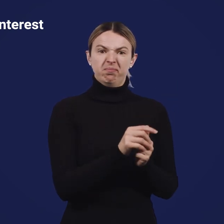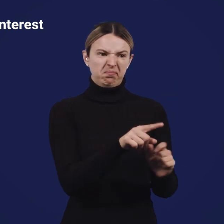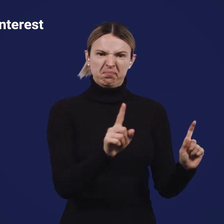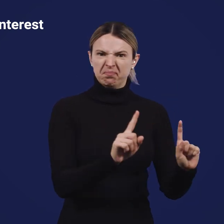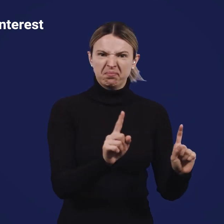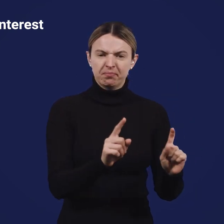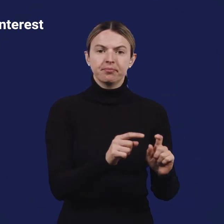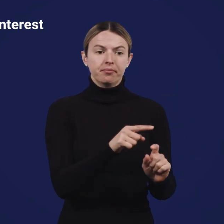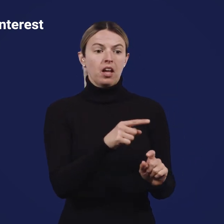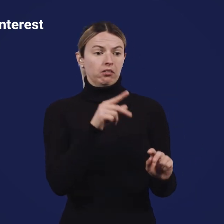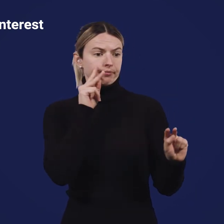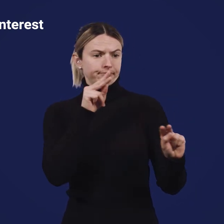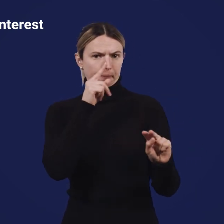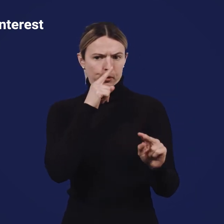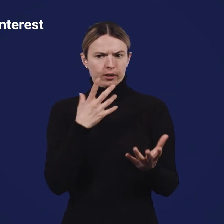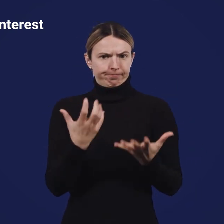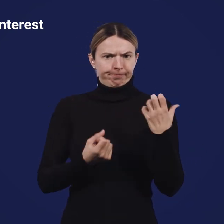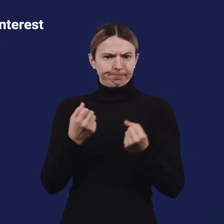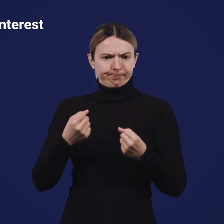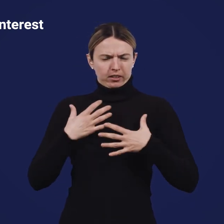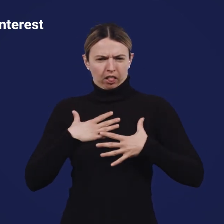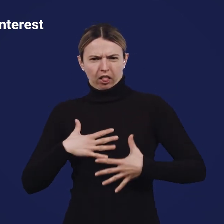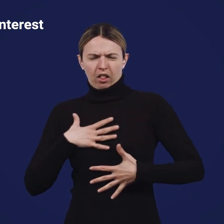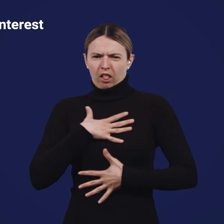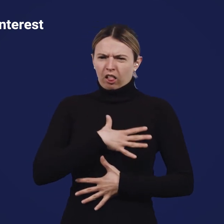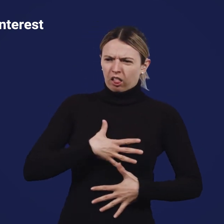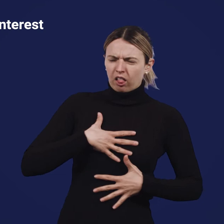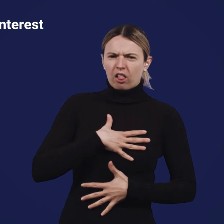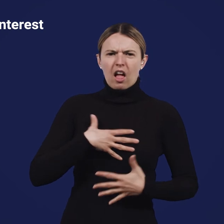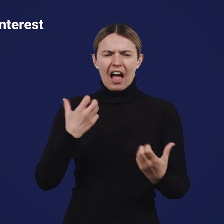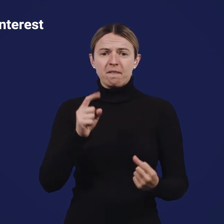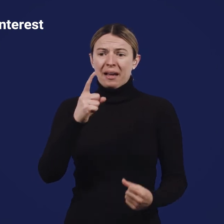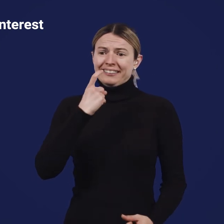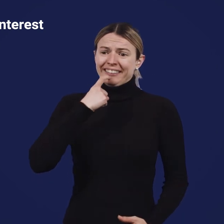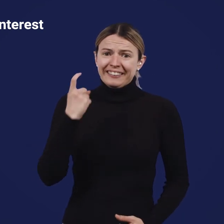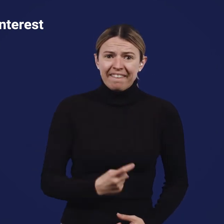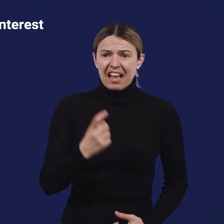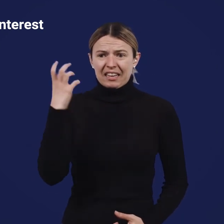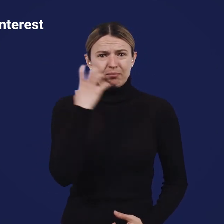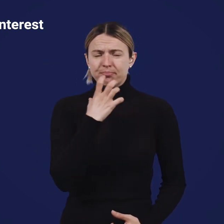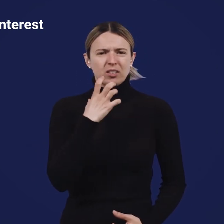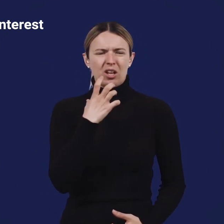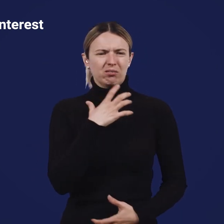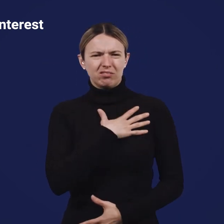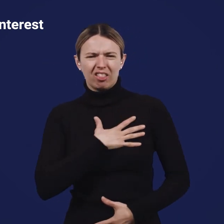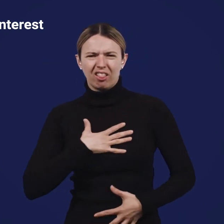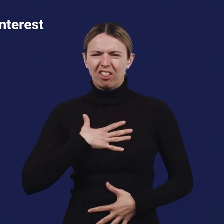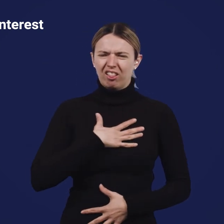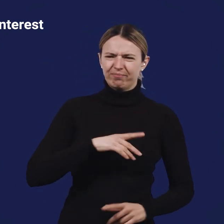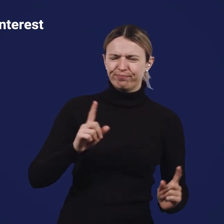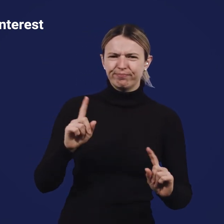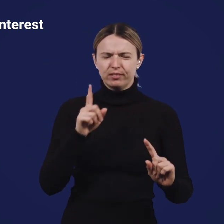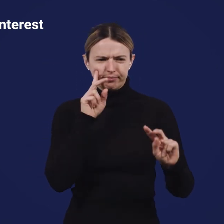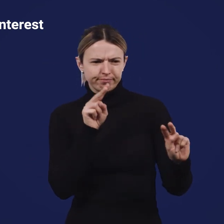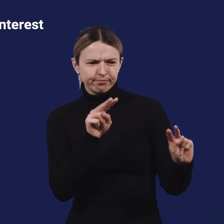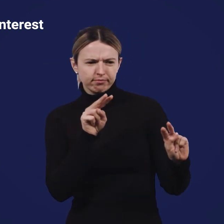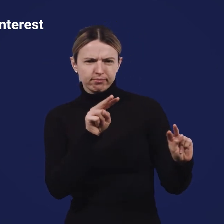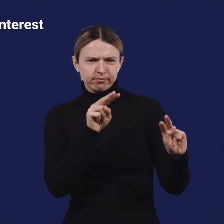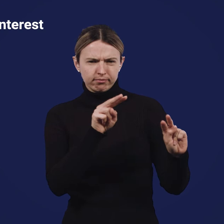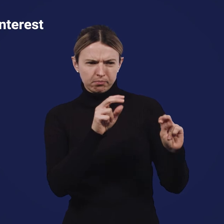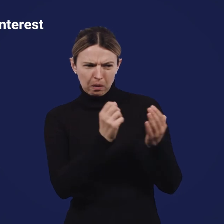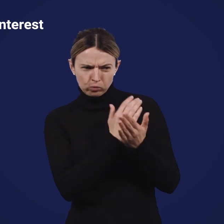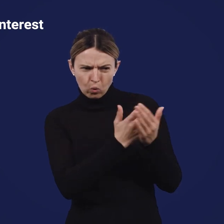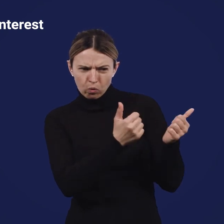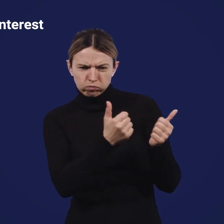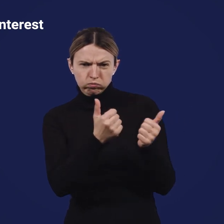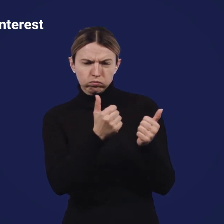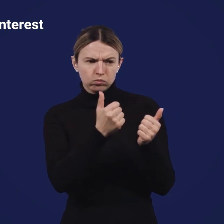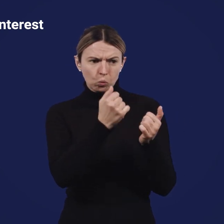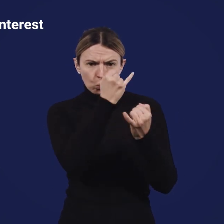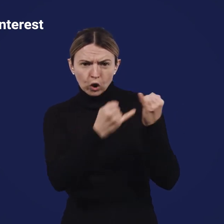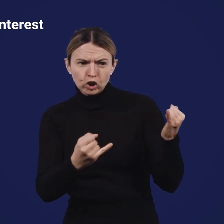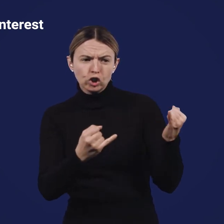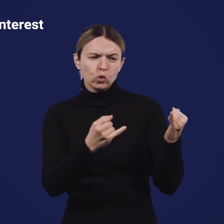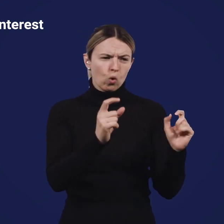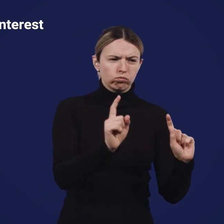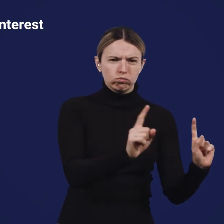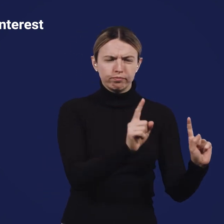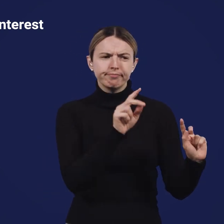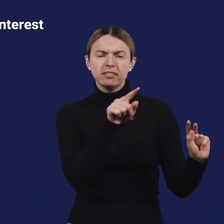This category refers to variants with features that may impact your immune system's ability to prevent infection.